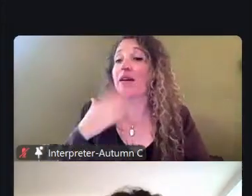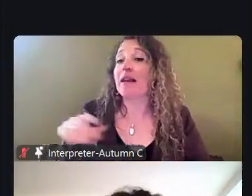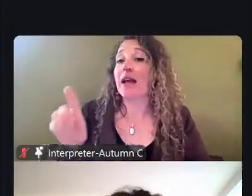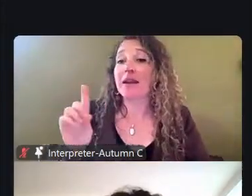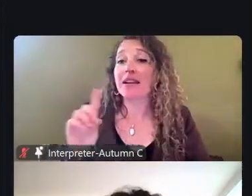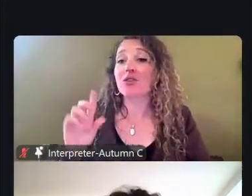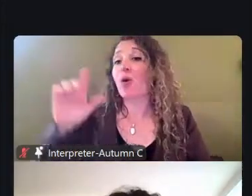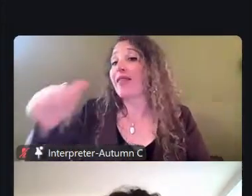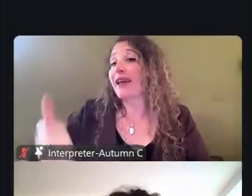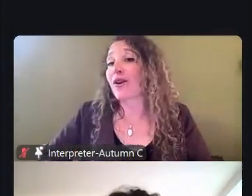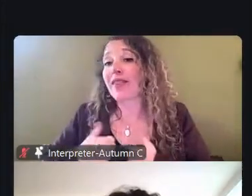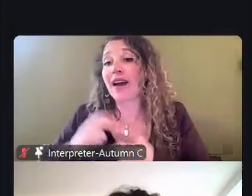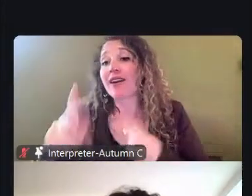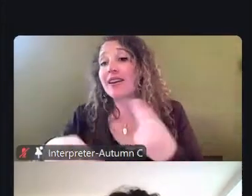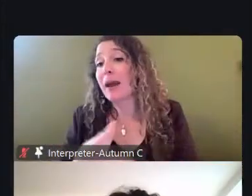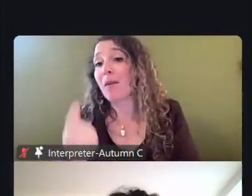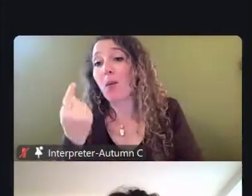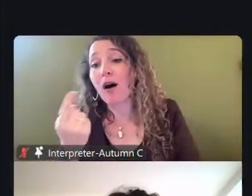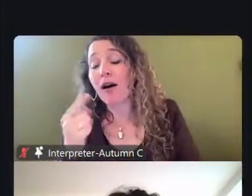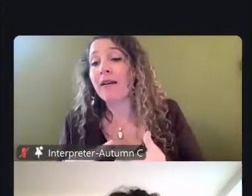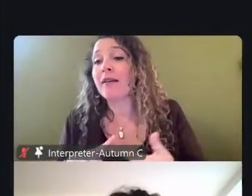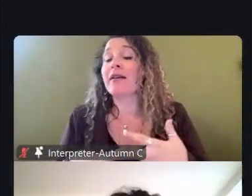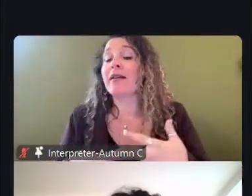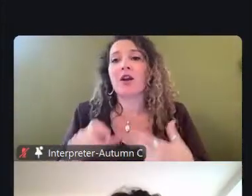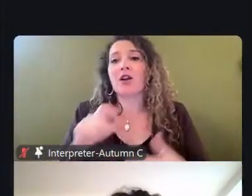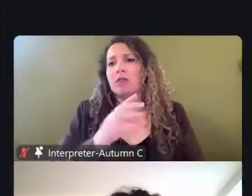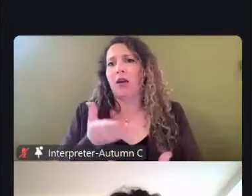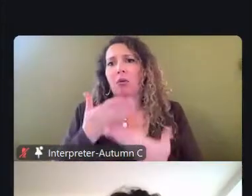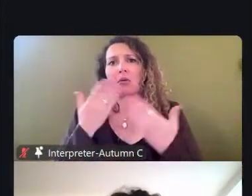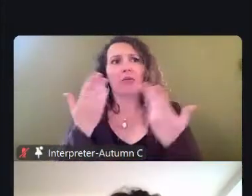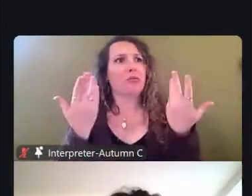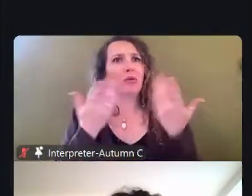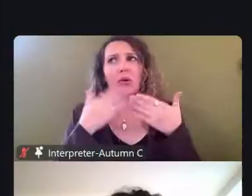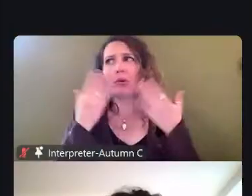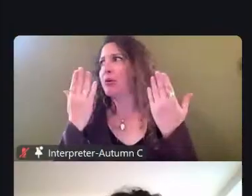There's really not any information out there beyond